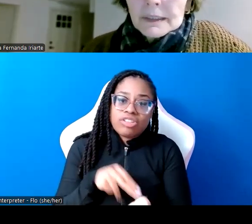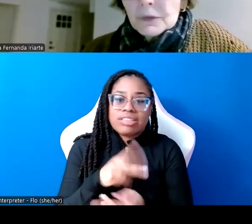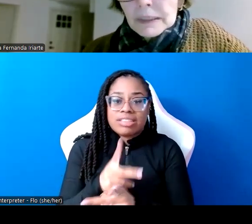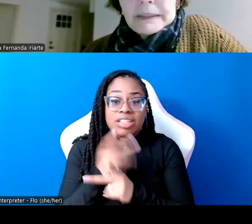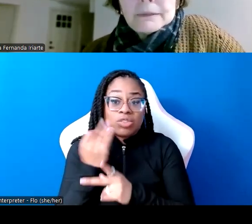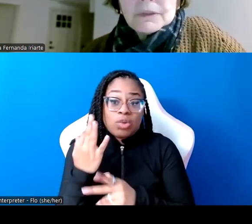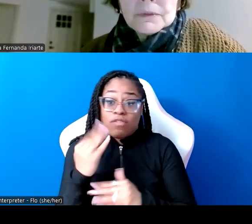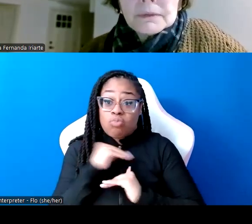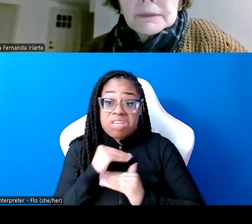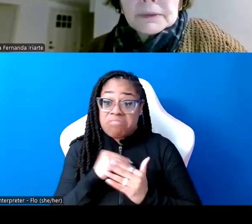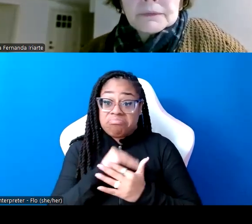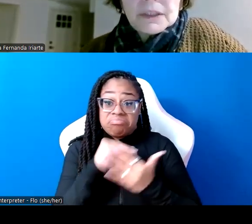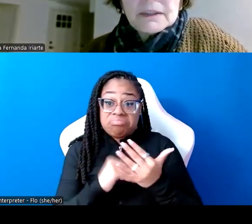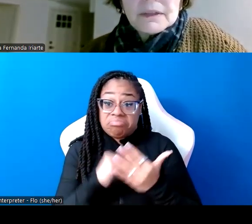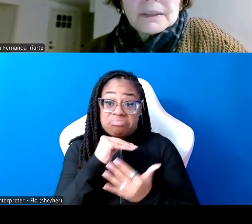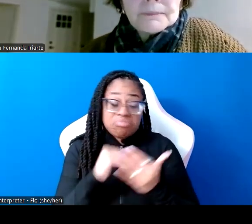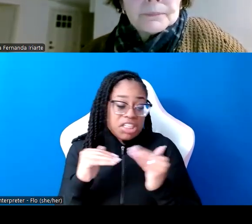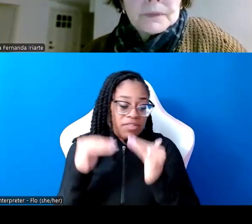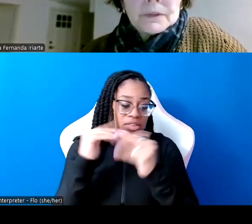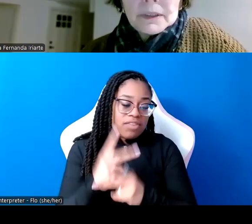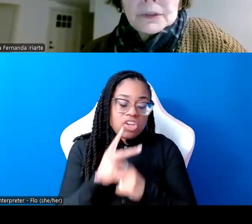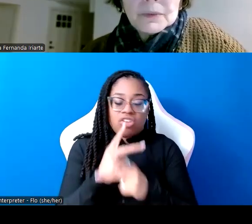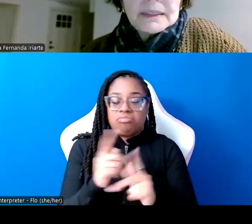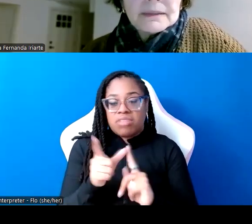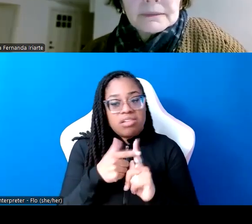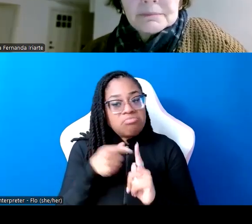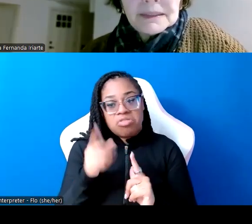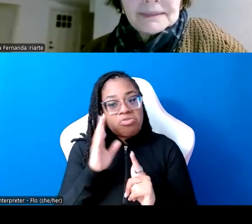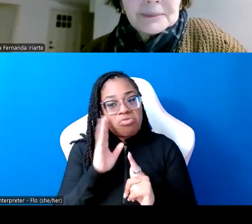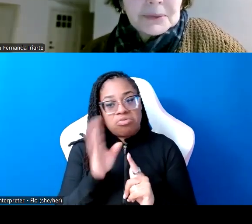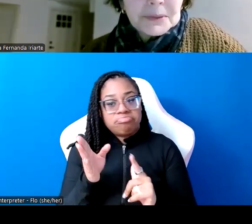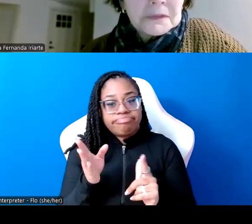for any of those levels of care, then you're on your way to being approved.